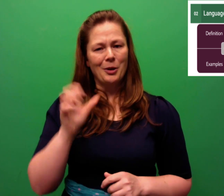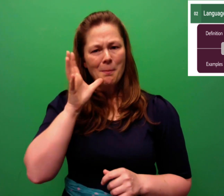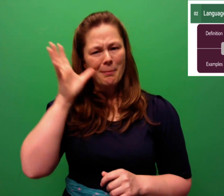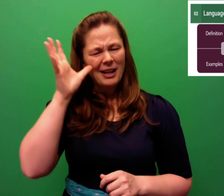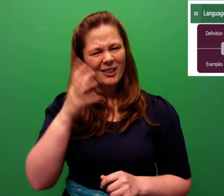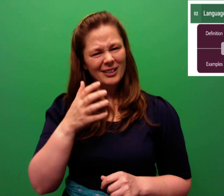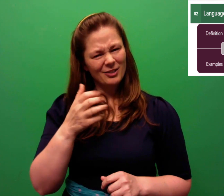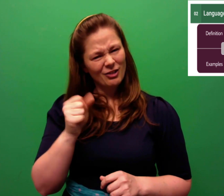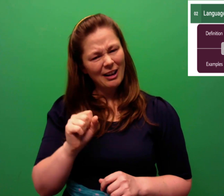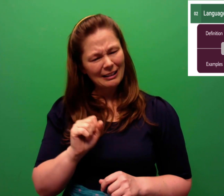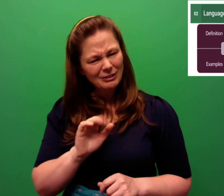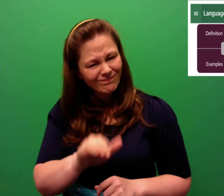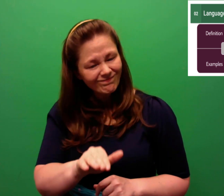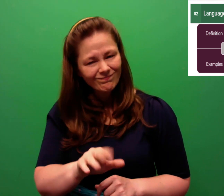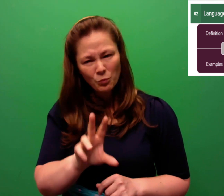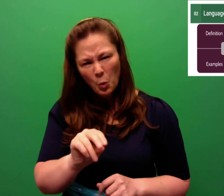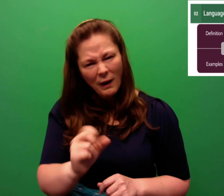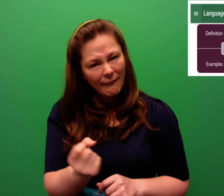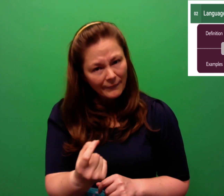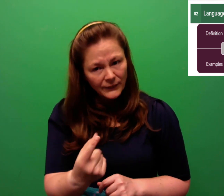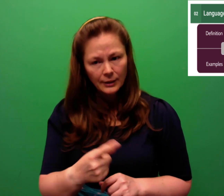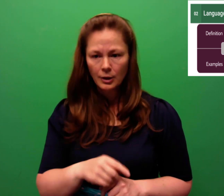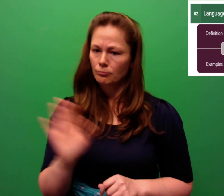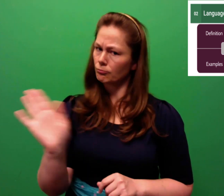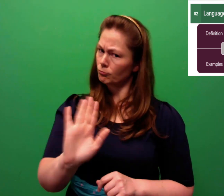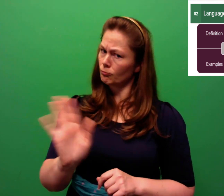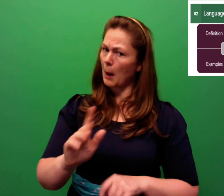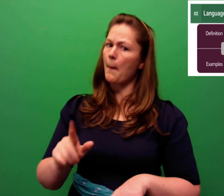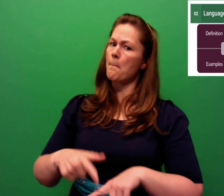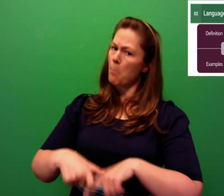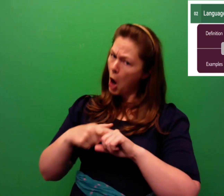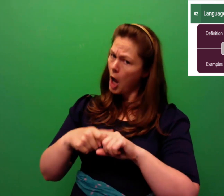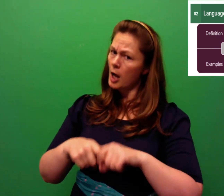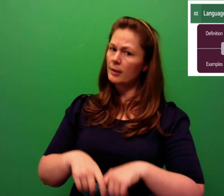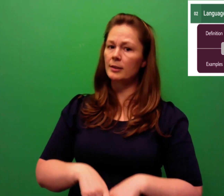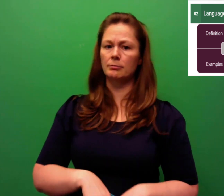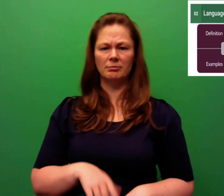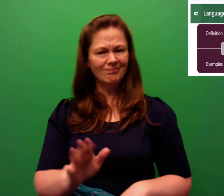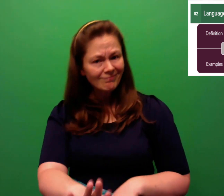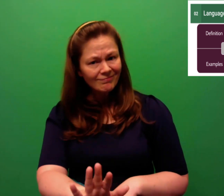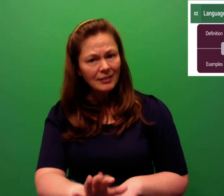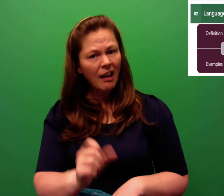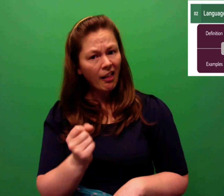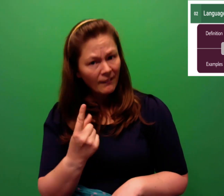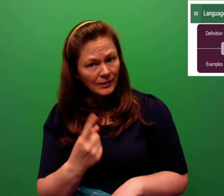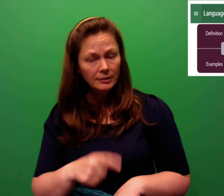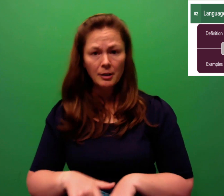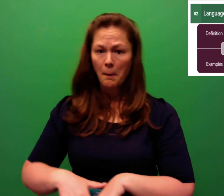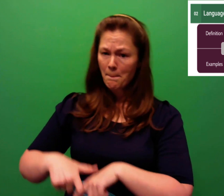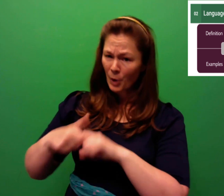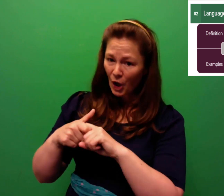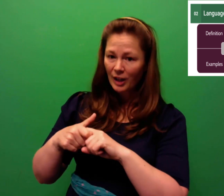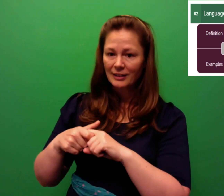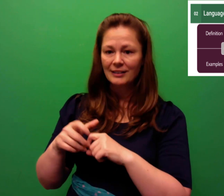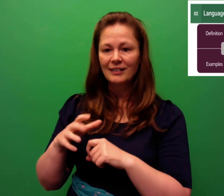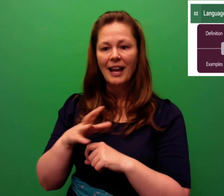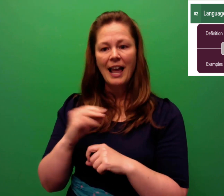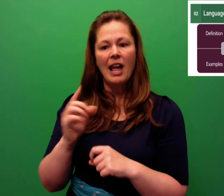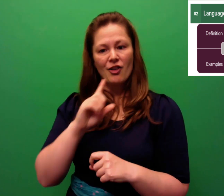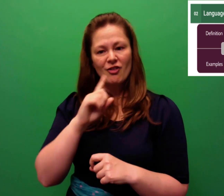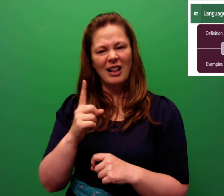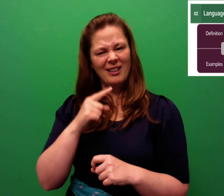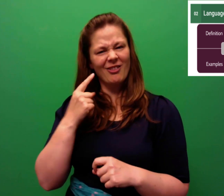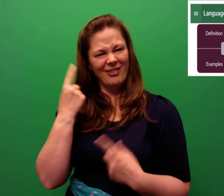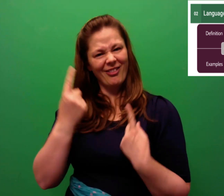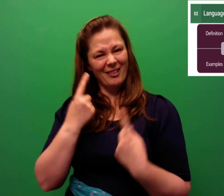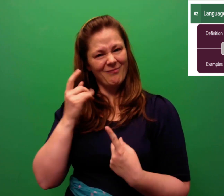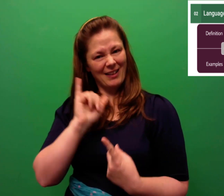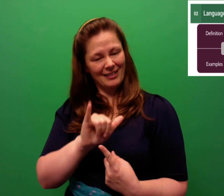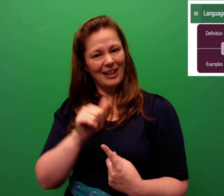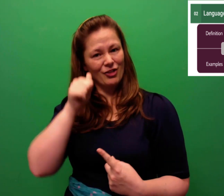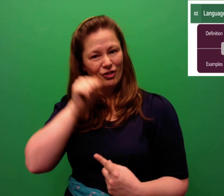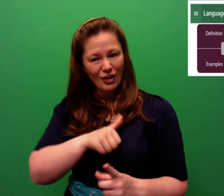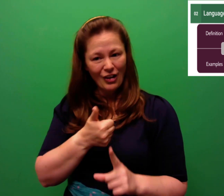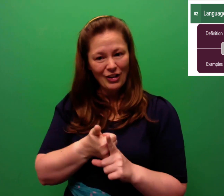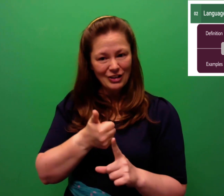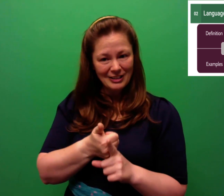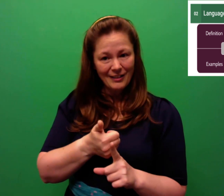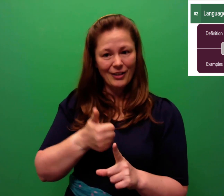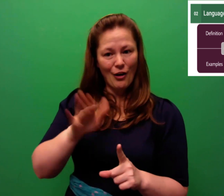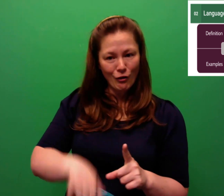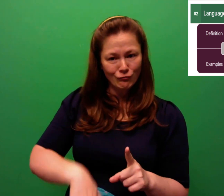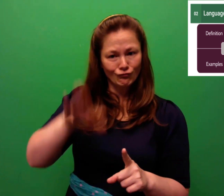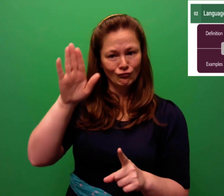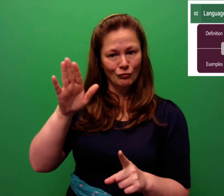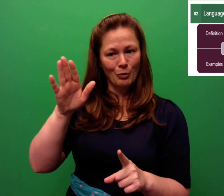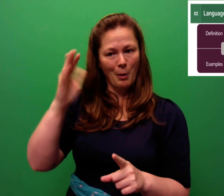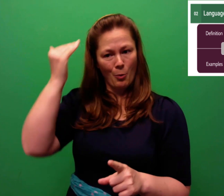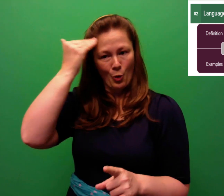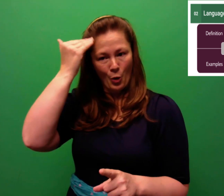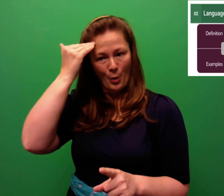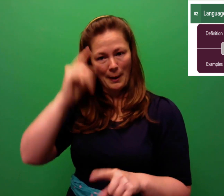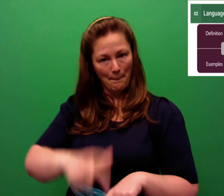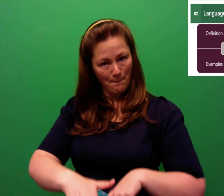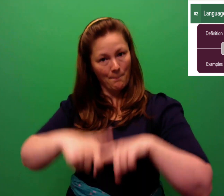insists it is pause. No it's 11. No its pause and when you really think about it